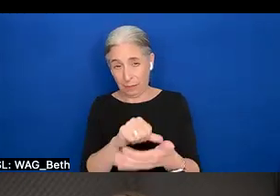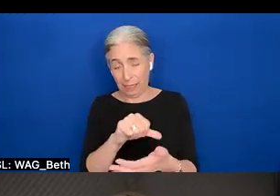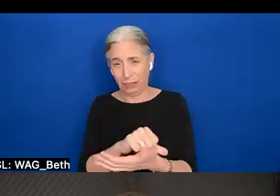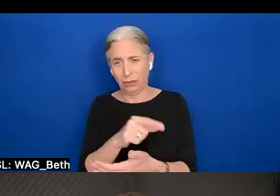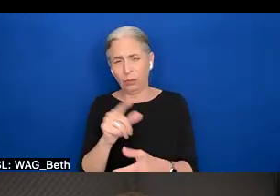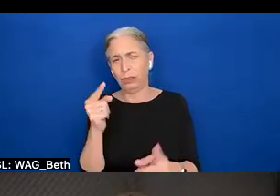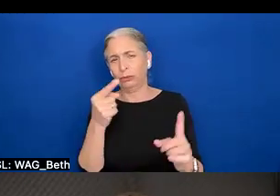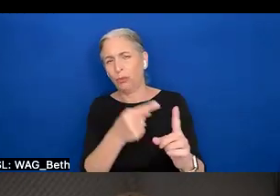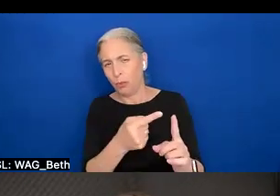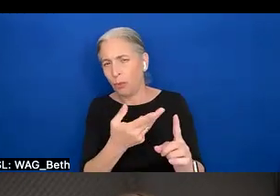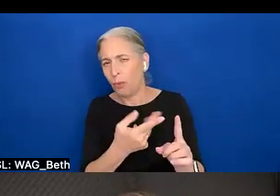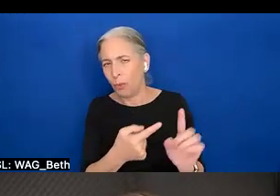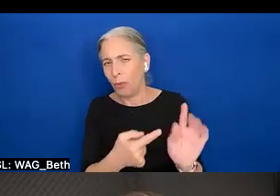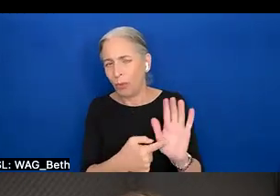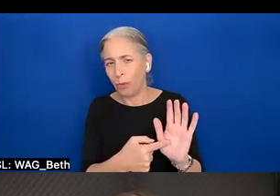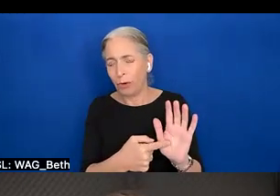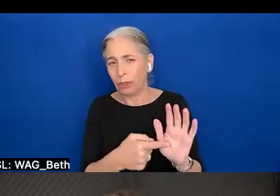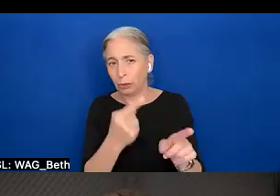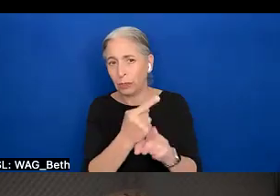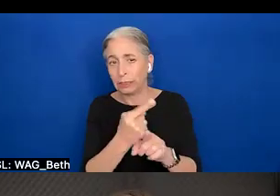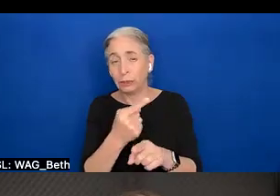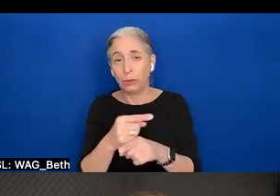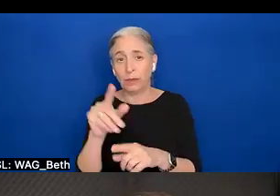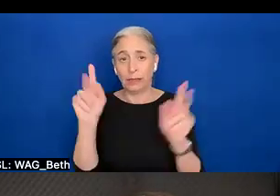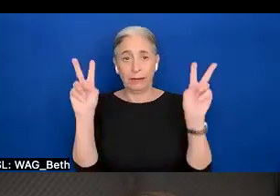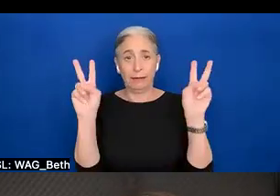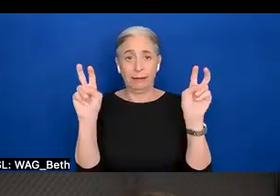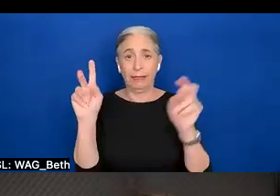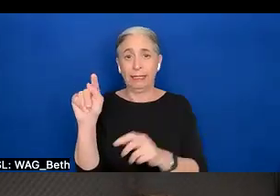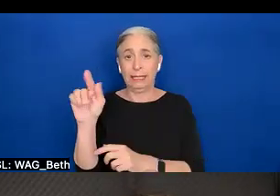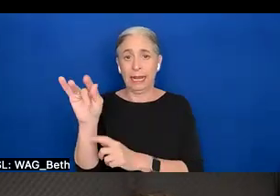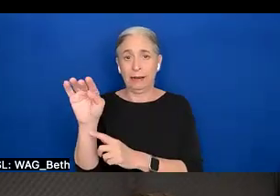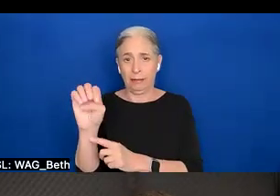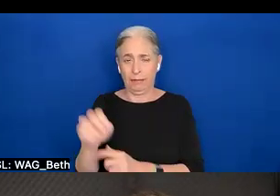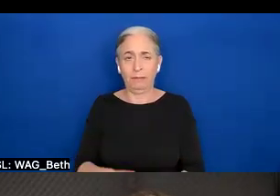seeing the page, would point correctly to the title.